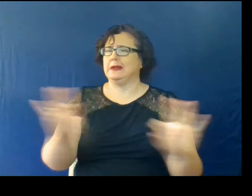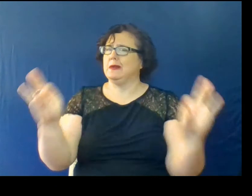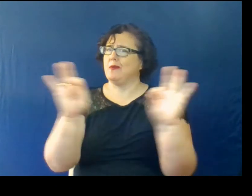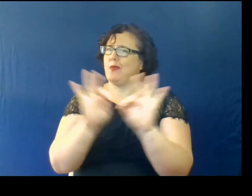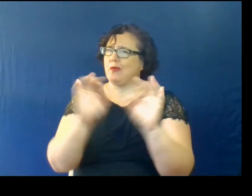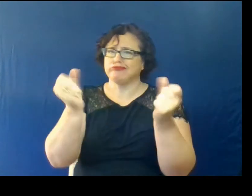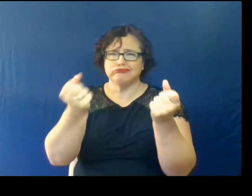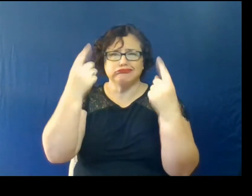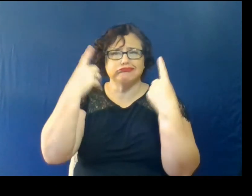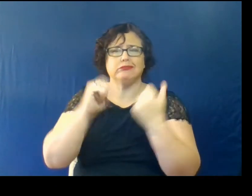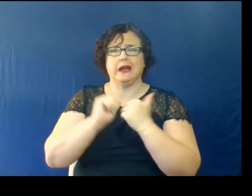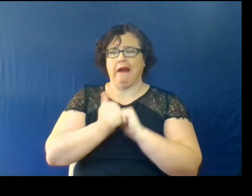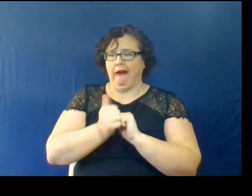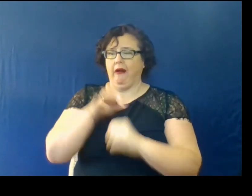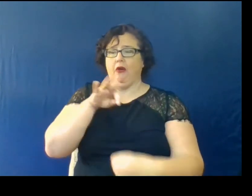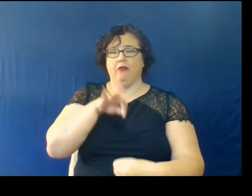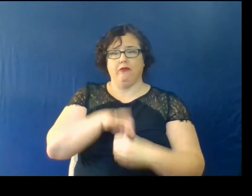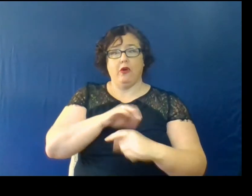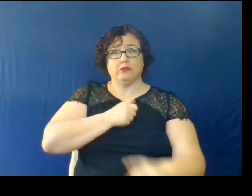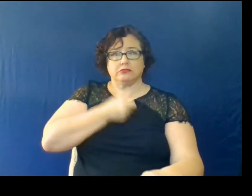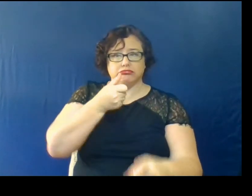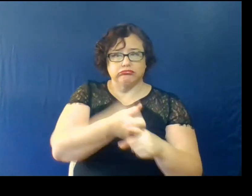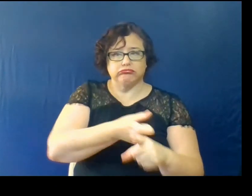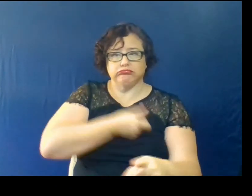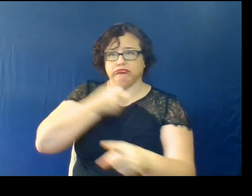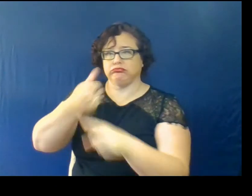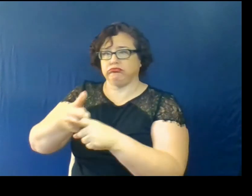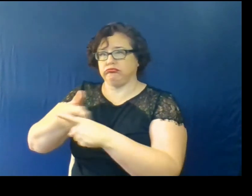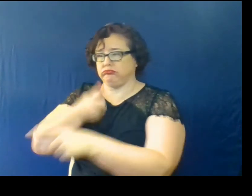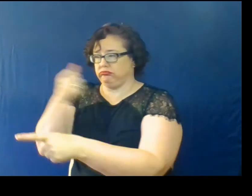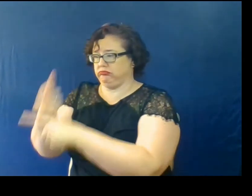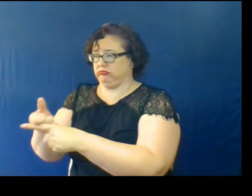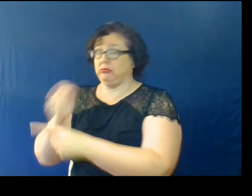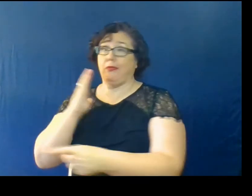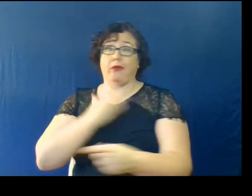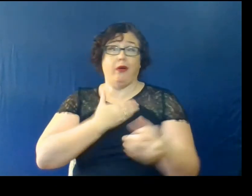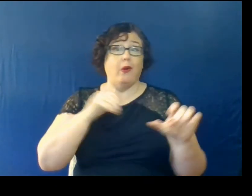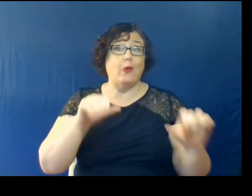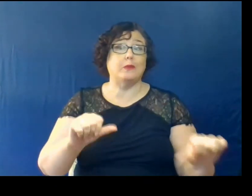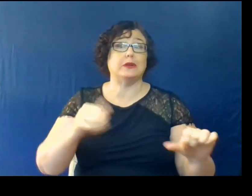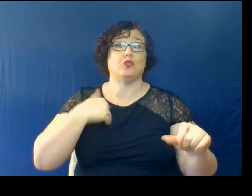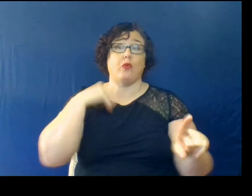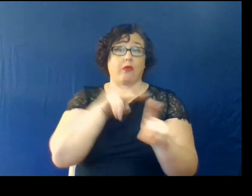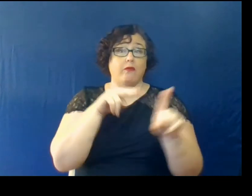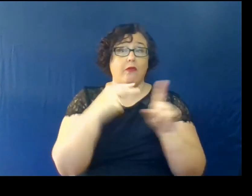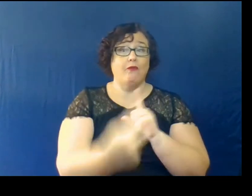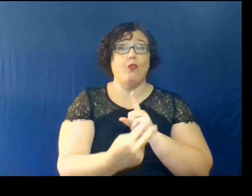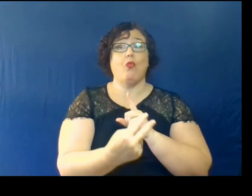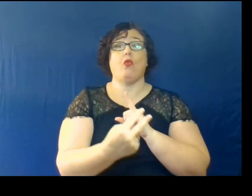how our votes actually impact our ability to have a voice at the table and a seat at the table